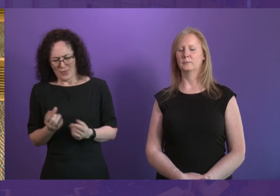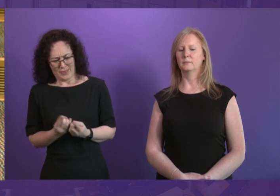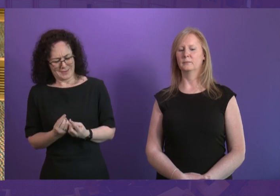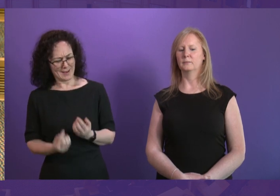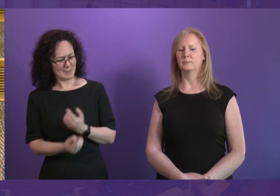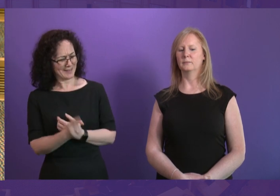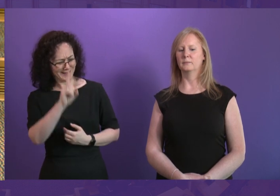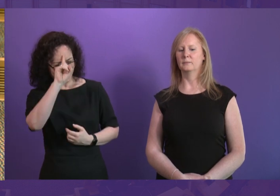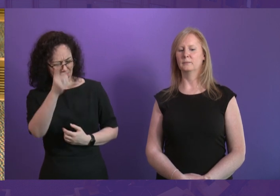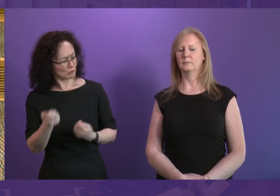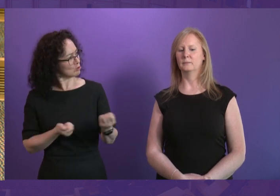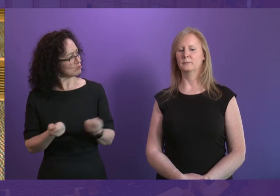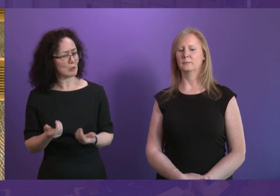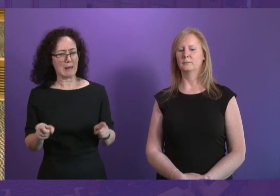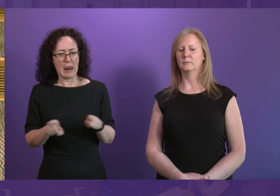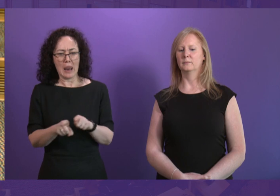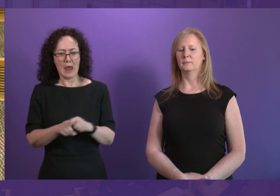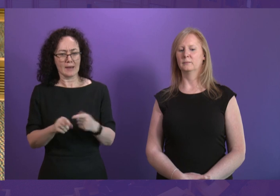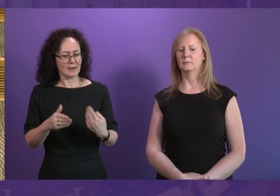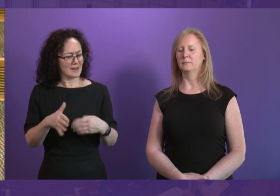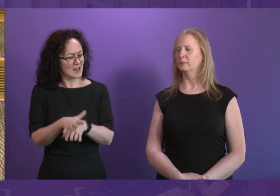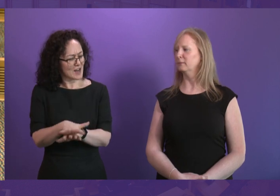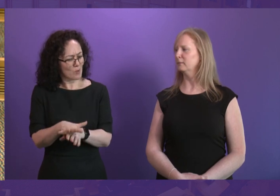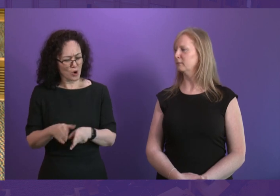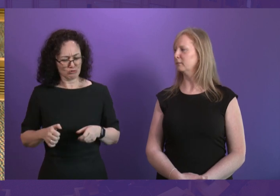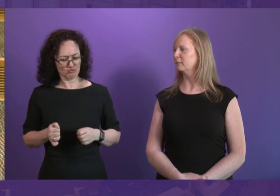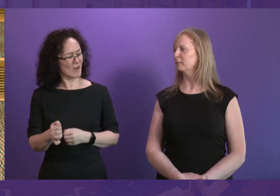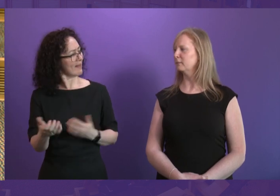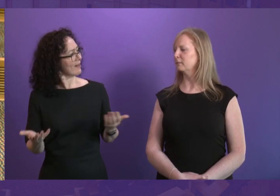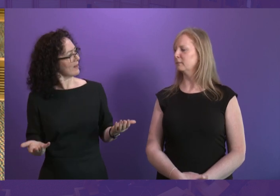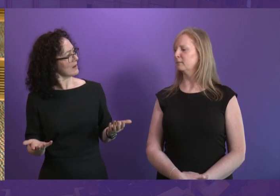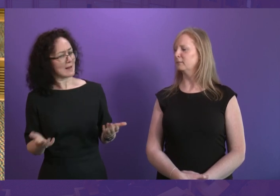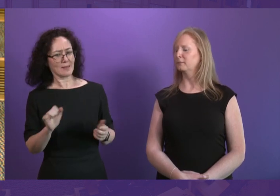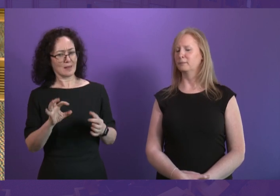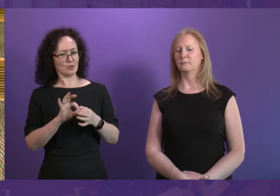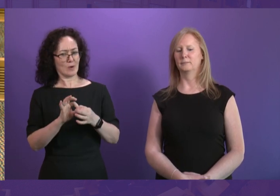of Network Rail, the responsibility for which is not devolved to this Parliament. Thirdly